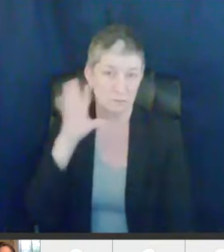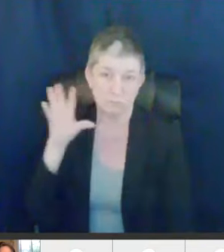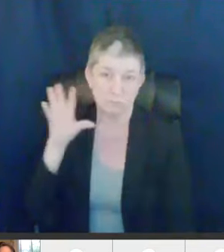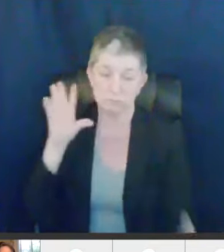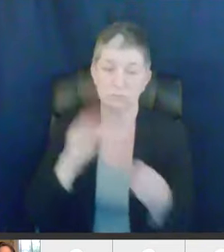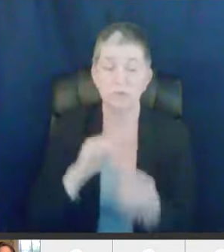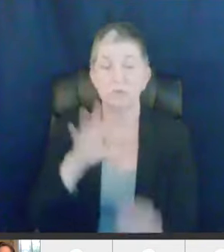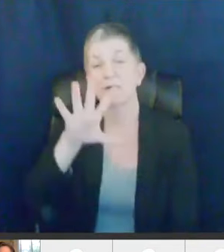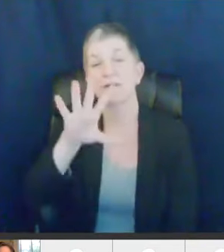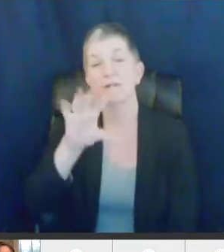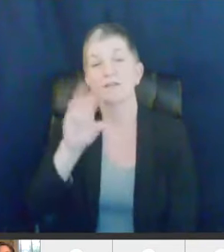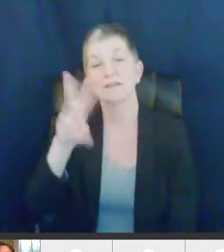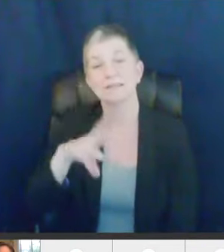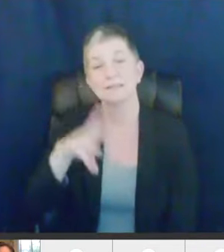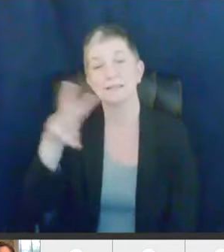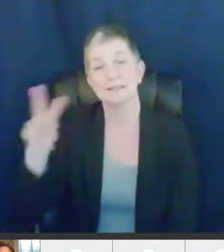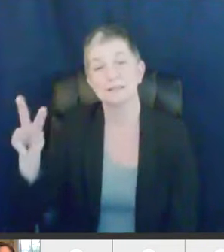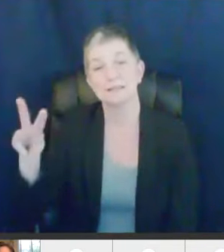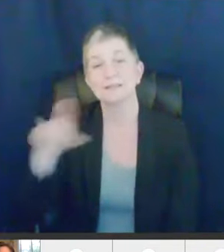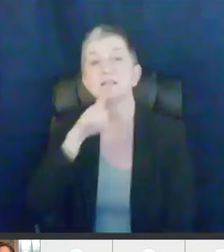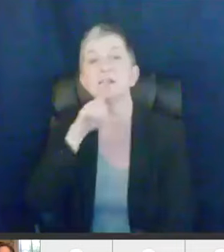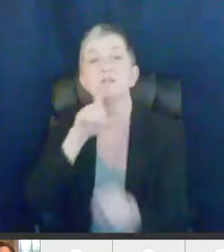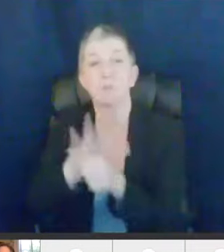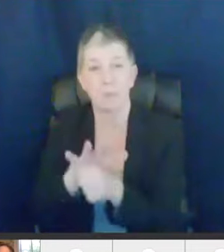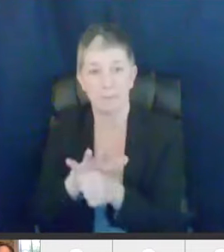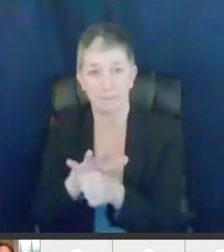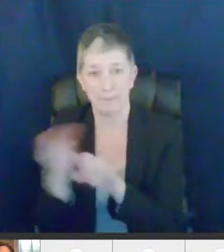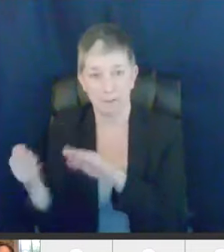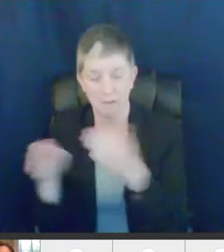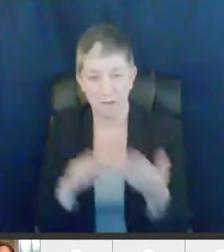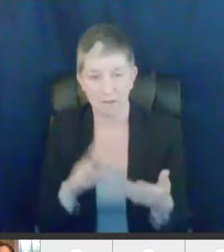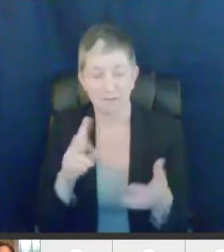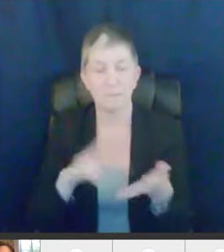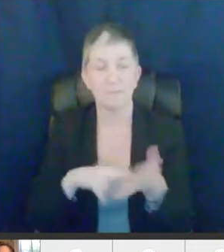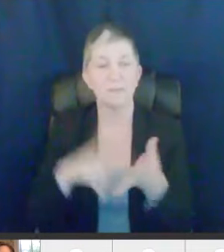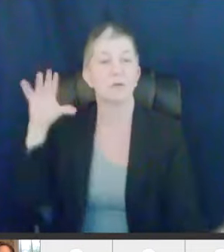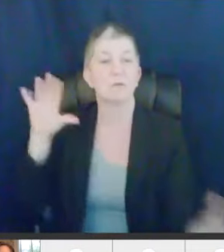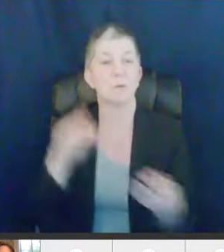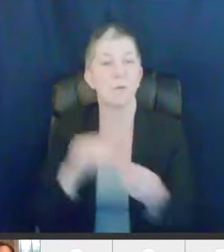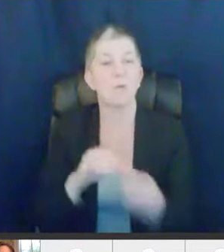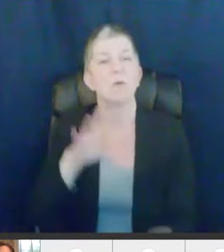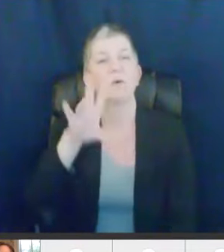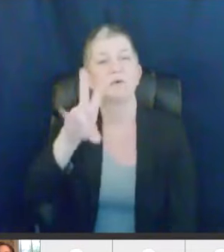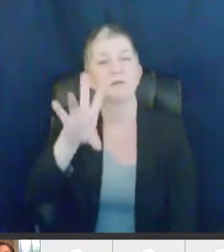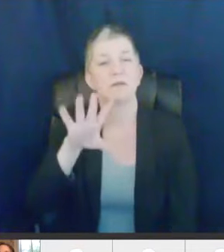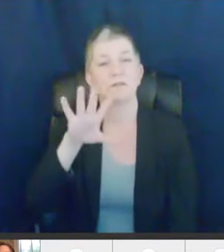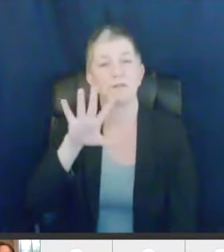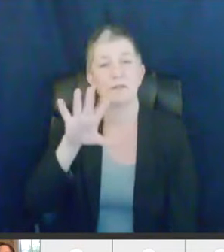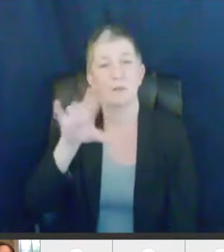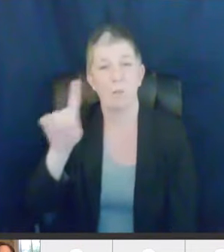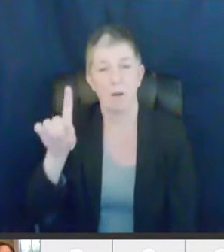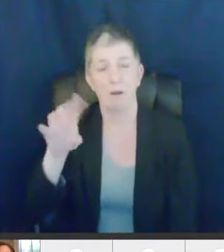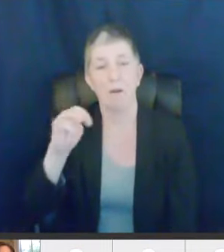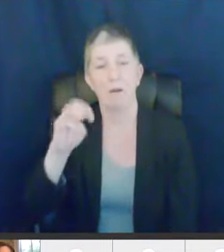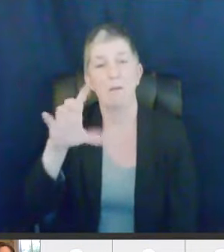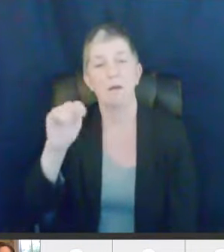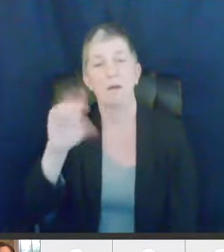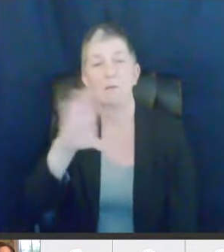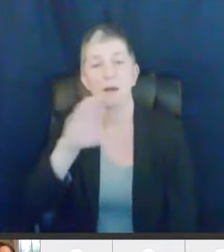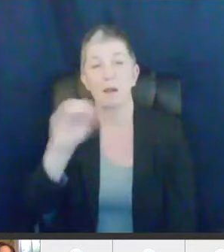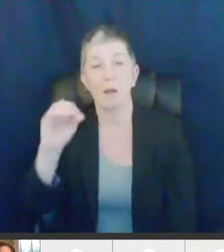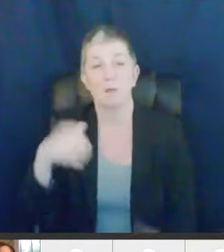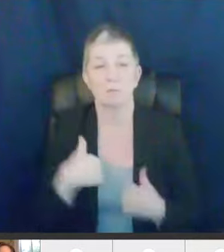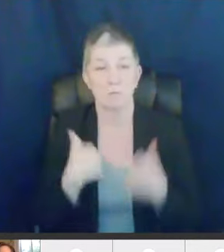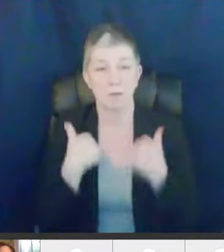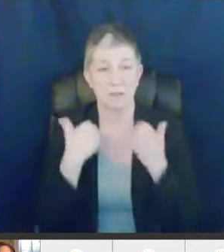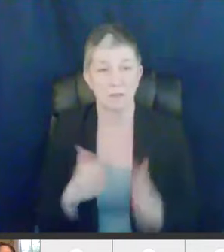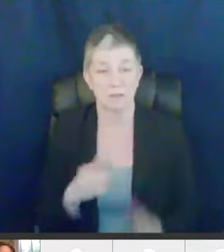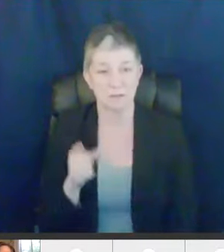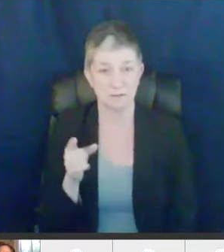566 confirmed that gives us a total of 751 Montgomery County residents that